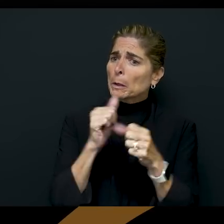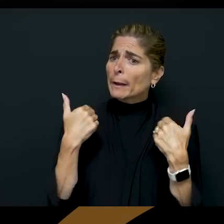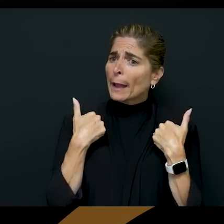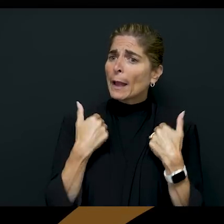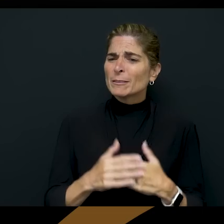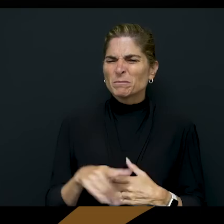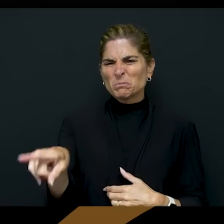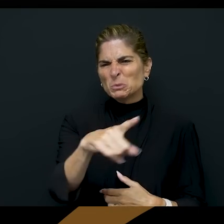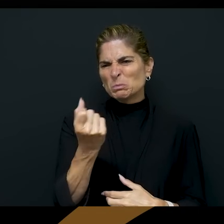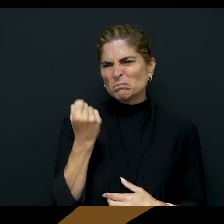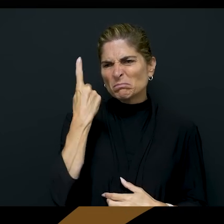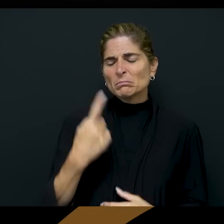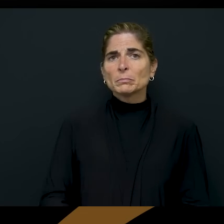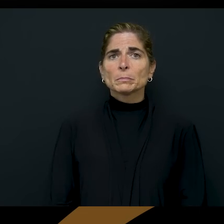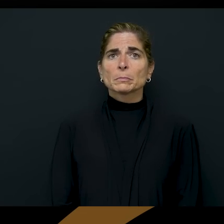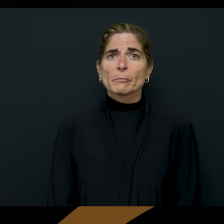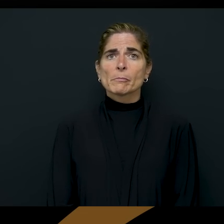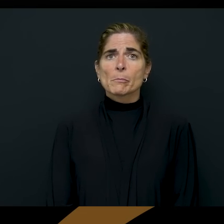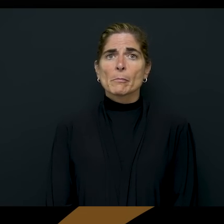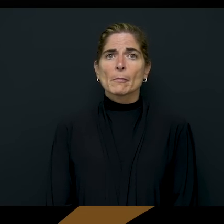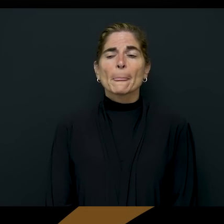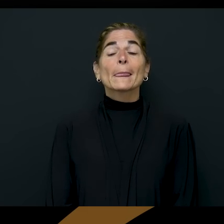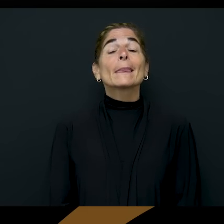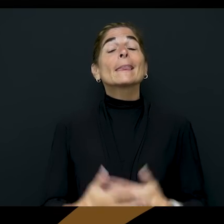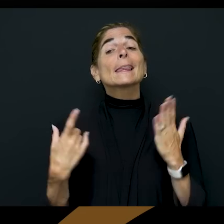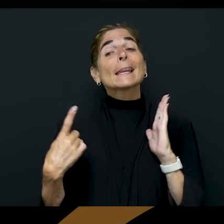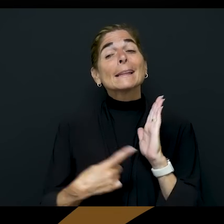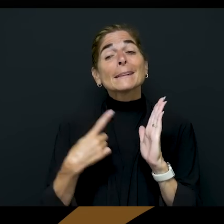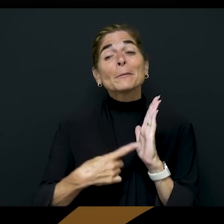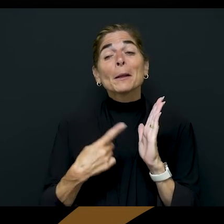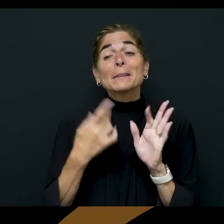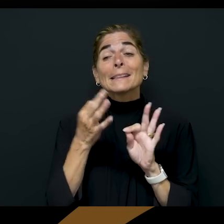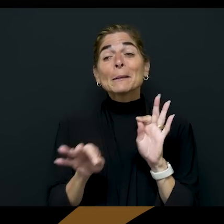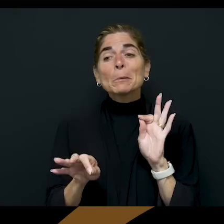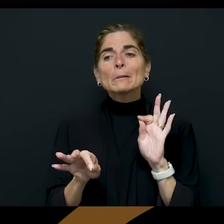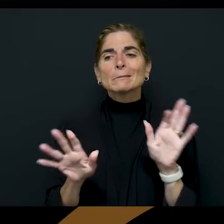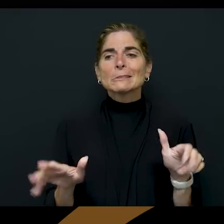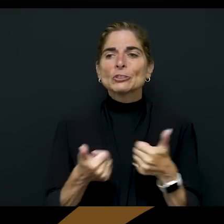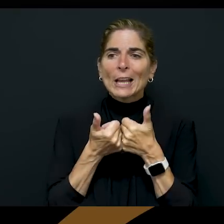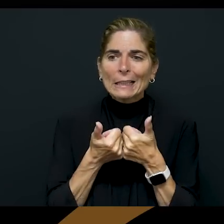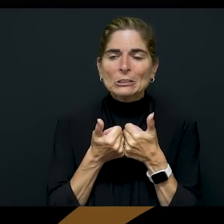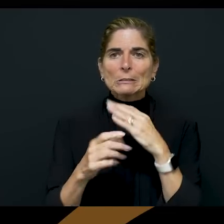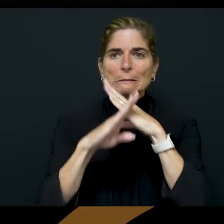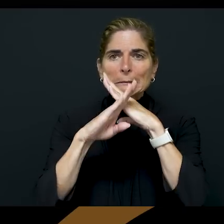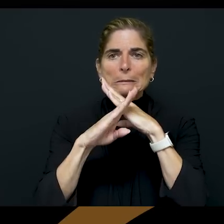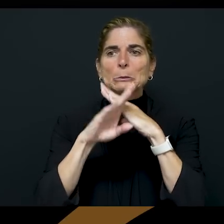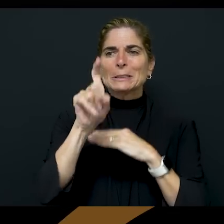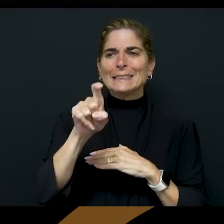You get the picture. But sometimes the simplest things can be difficult. And we need a pair of eyes.